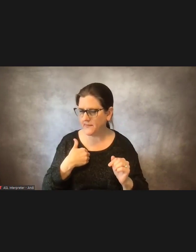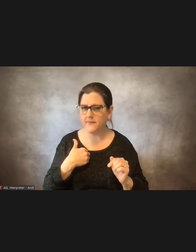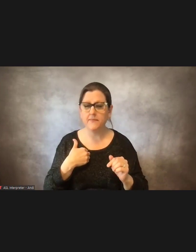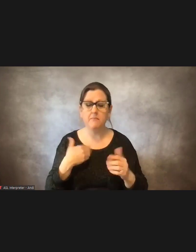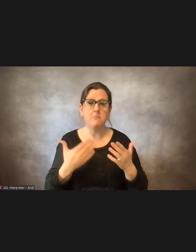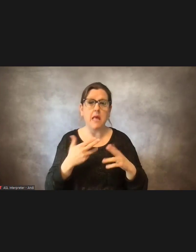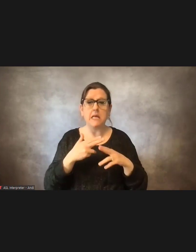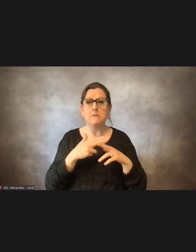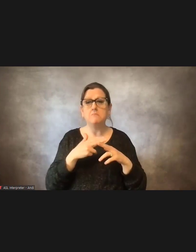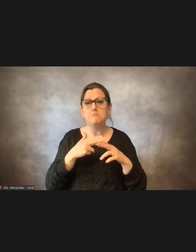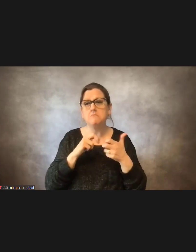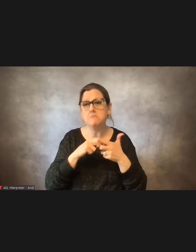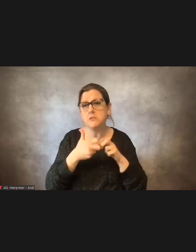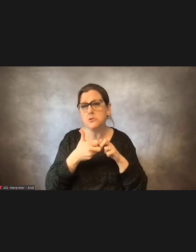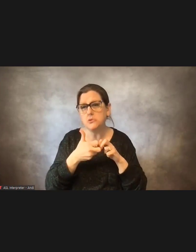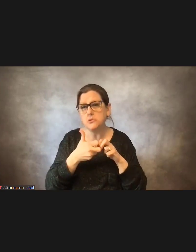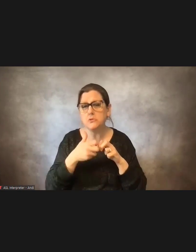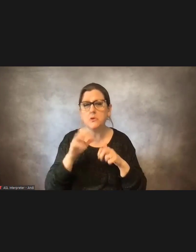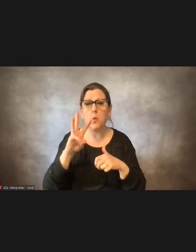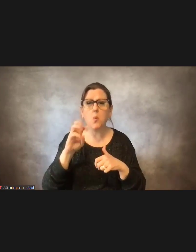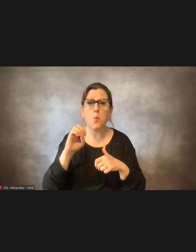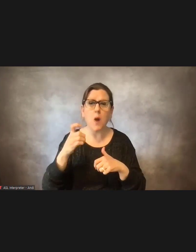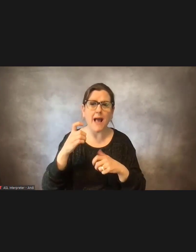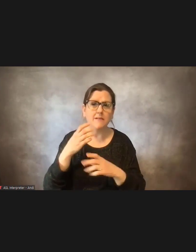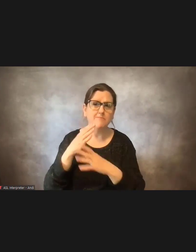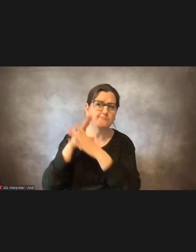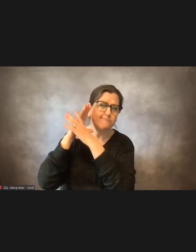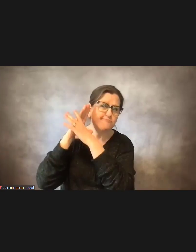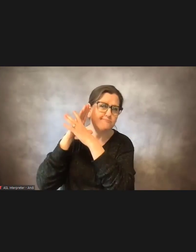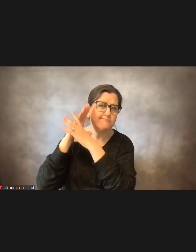There can be some temporary issues, like a wax blockage, um, or